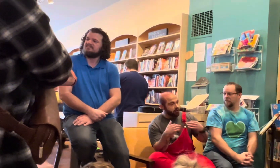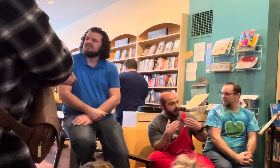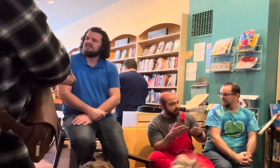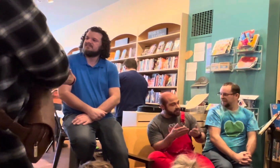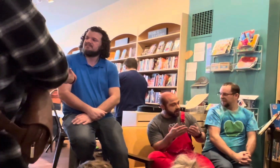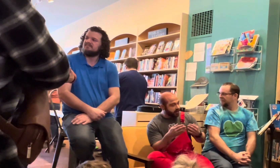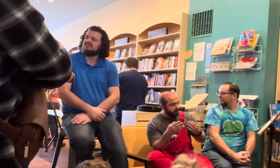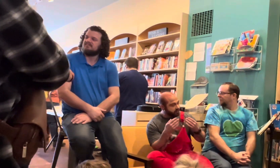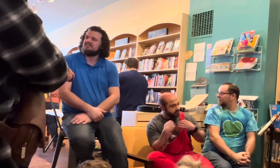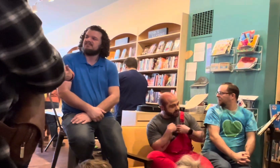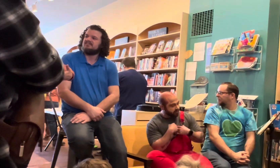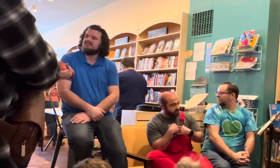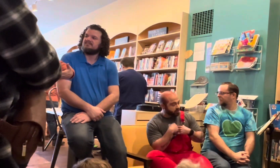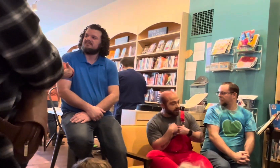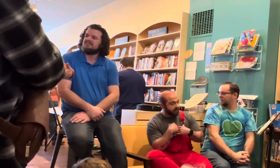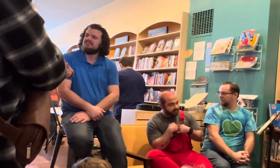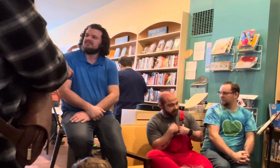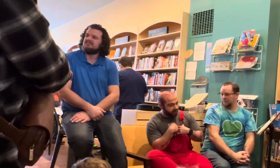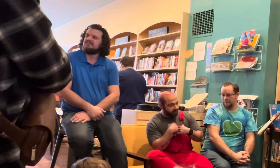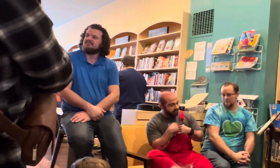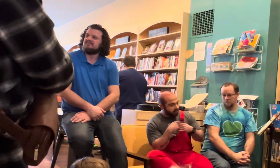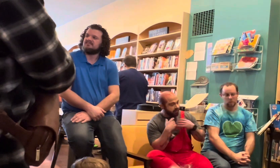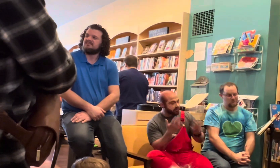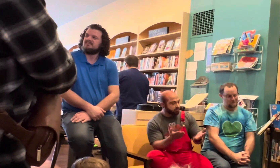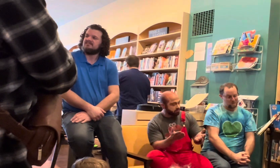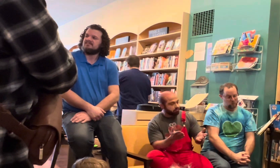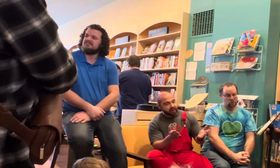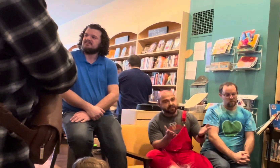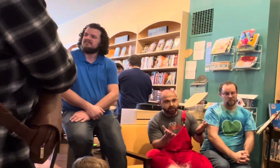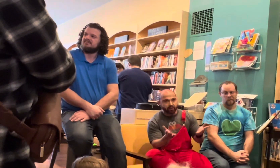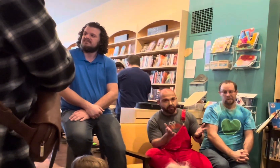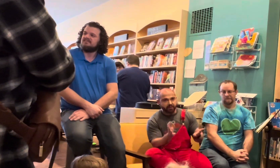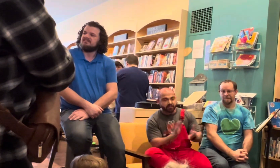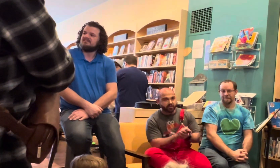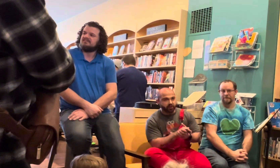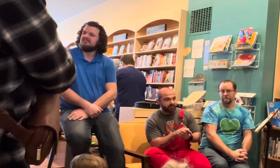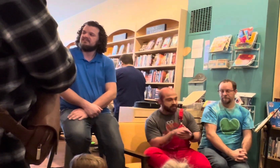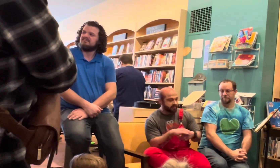your outside doesn't match your inside, that's basically what it means to be trans, is that